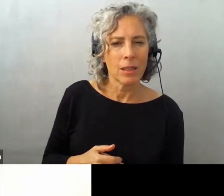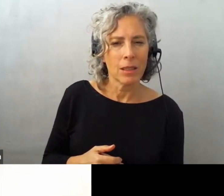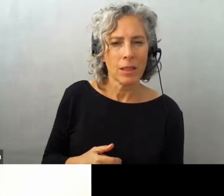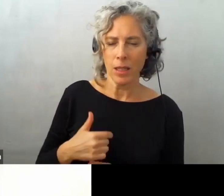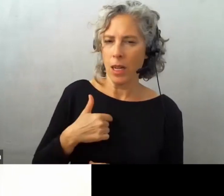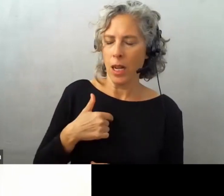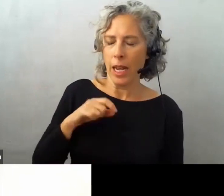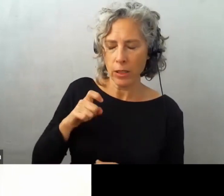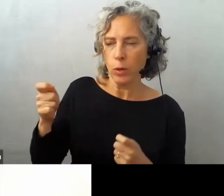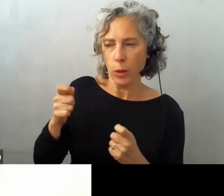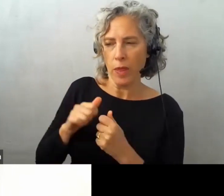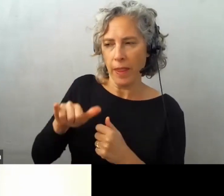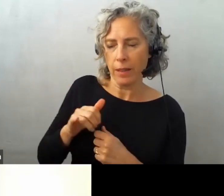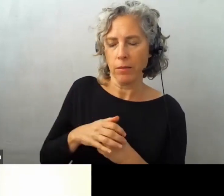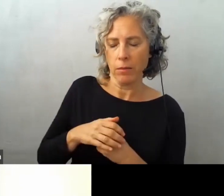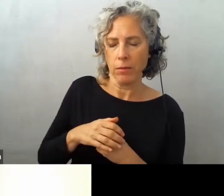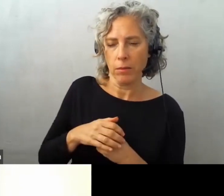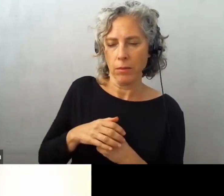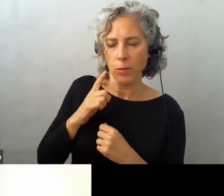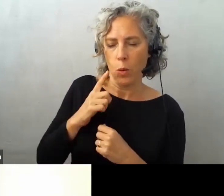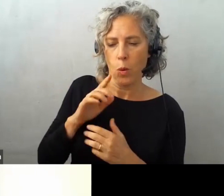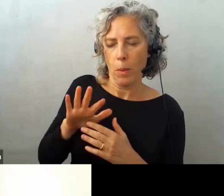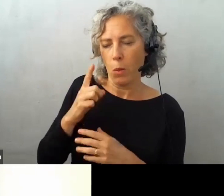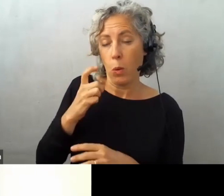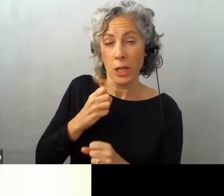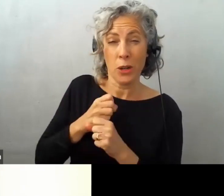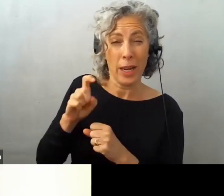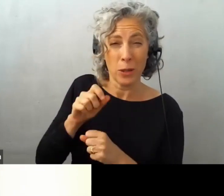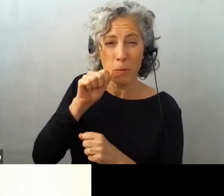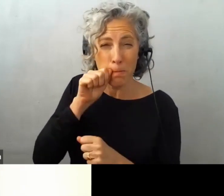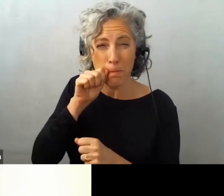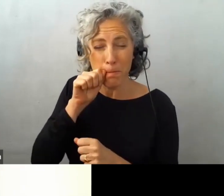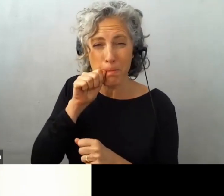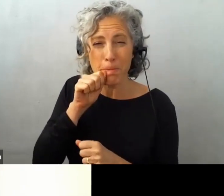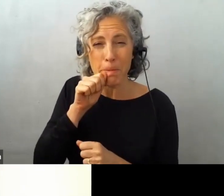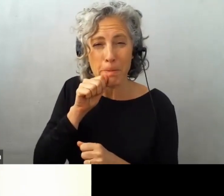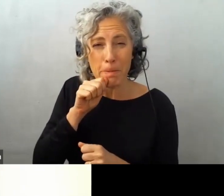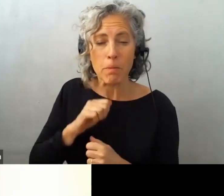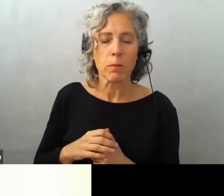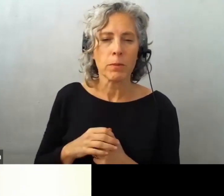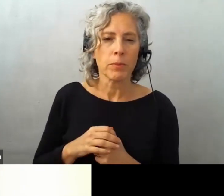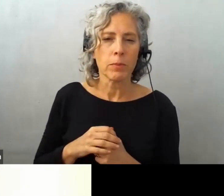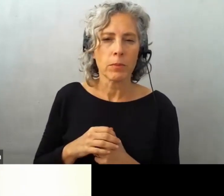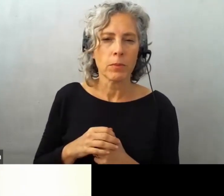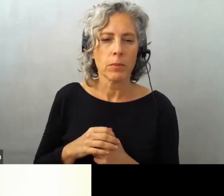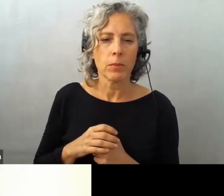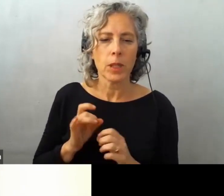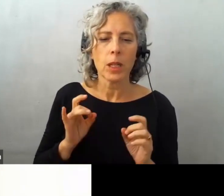had to deal with this for about a year. And it was extremely